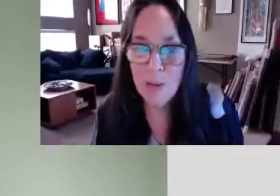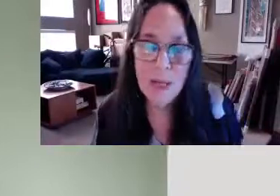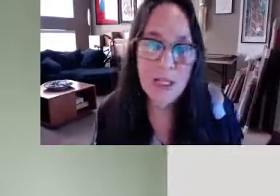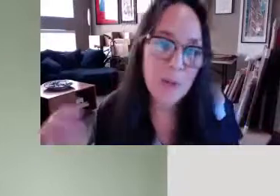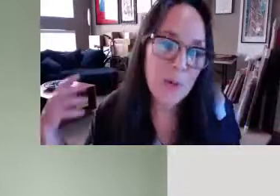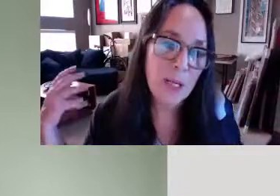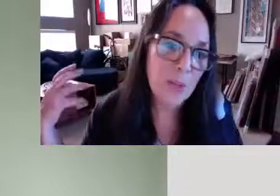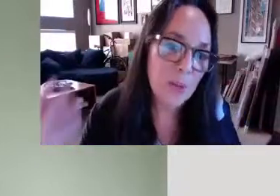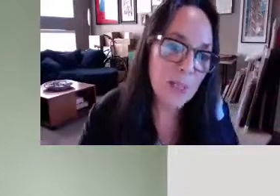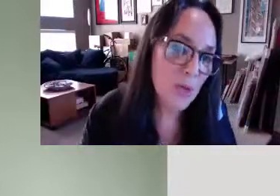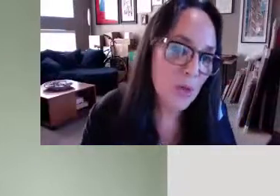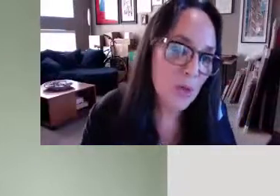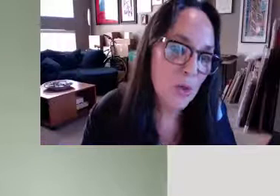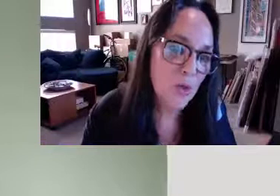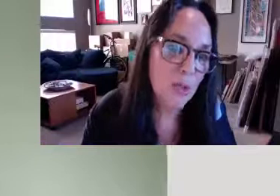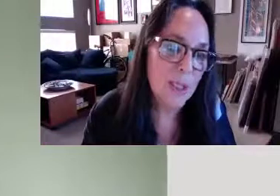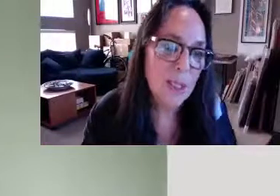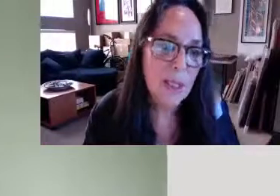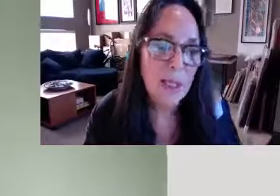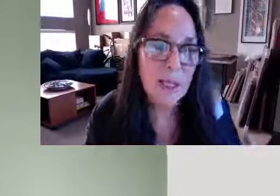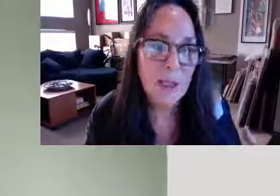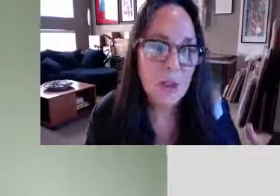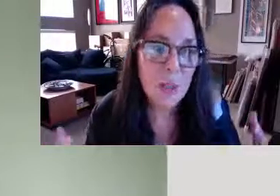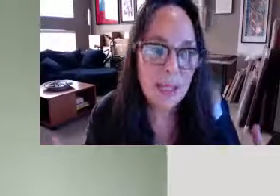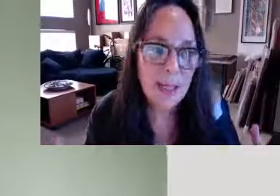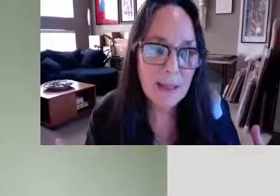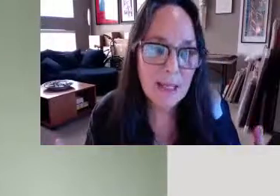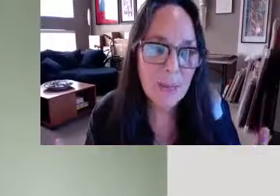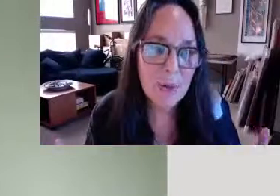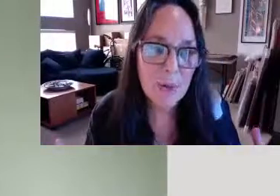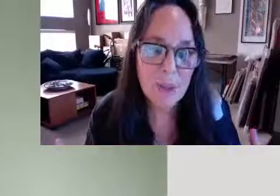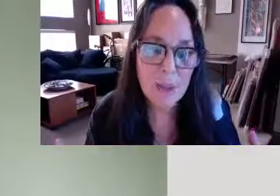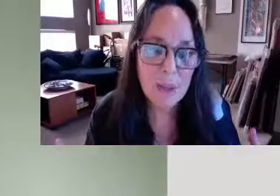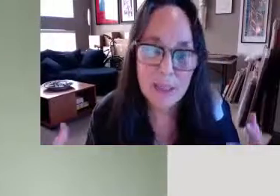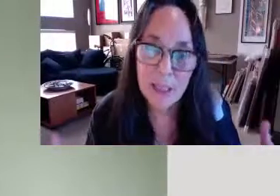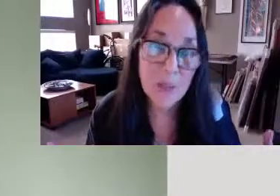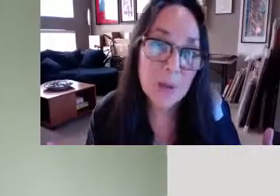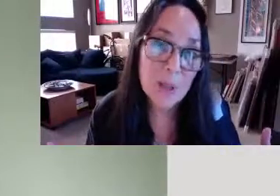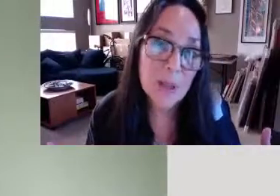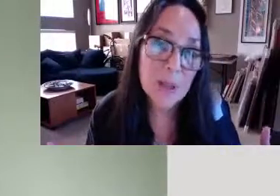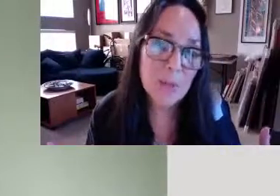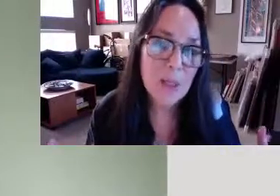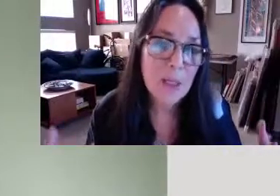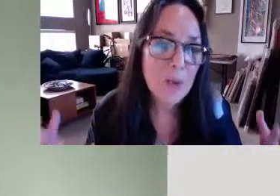made to be ready to protect your children and so again thinking about aesthetic imperialism and